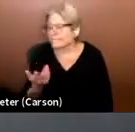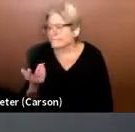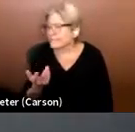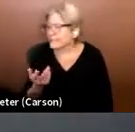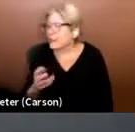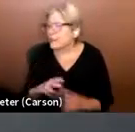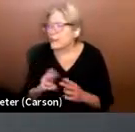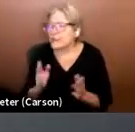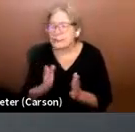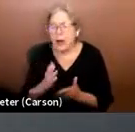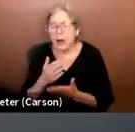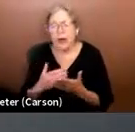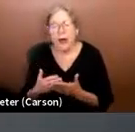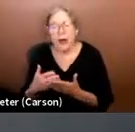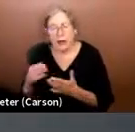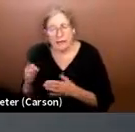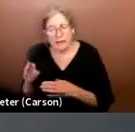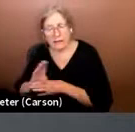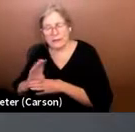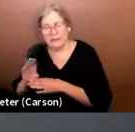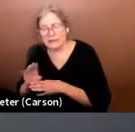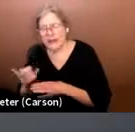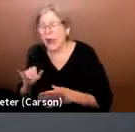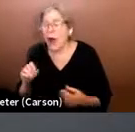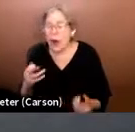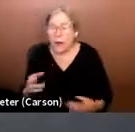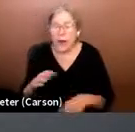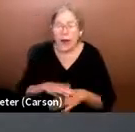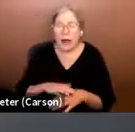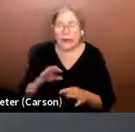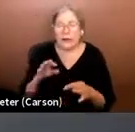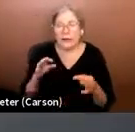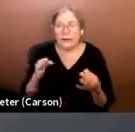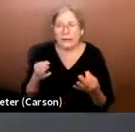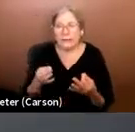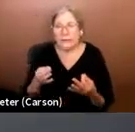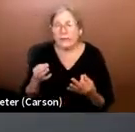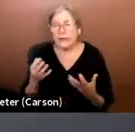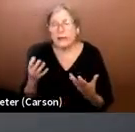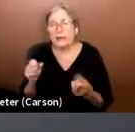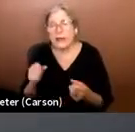small part of the market. On your family car trip you can listen to an audio to this